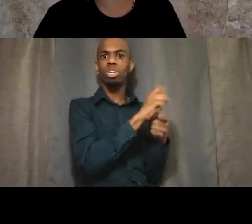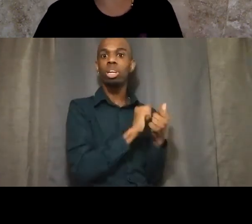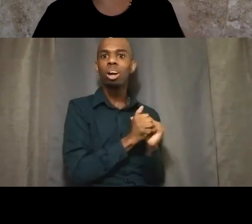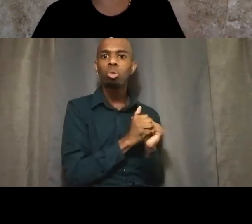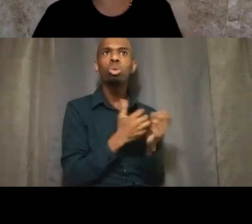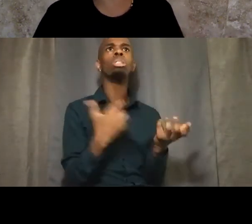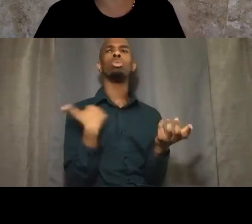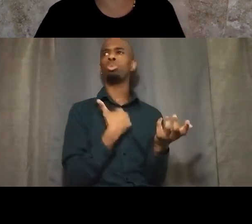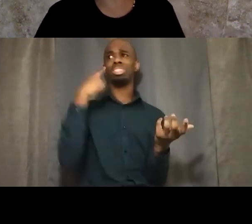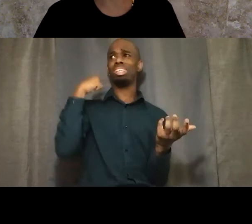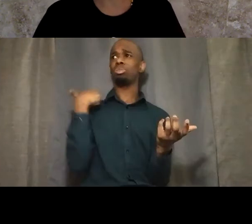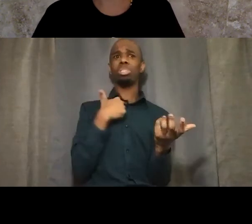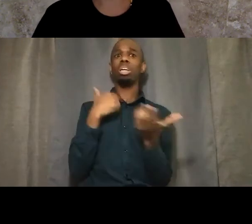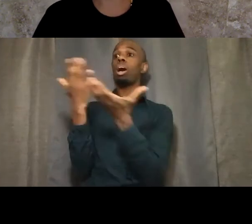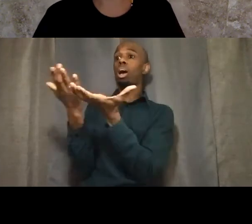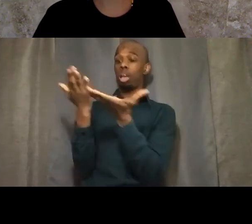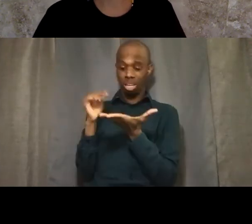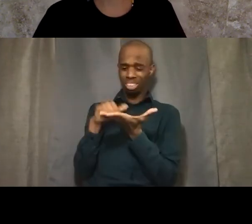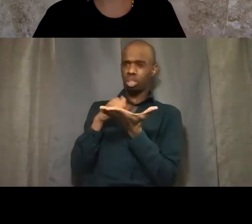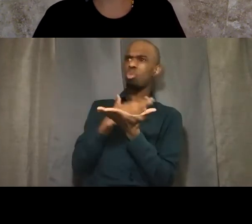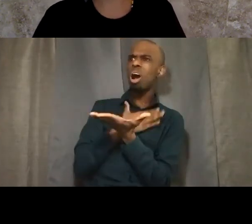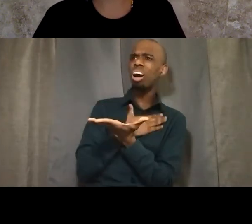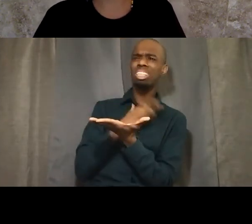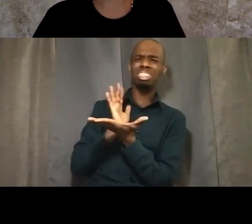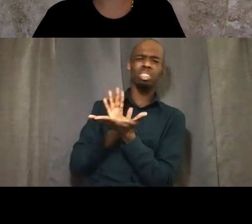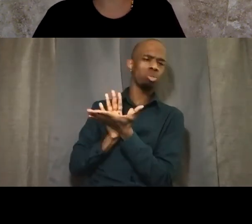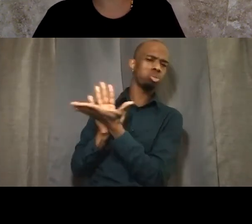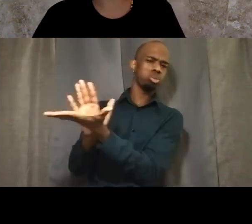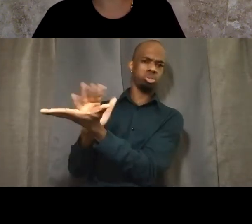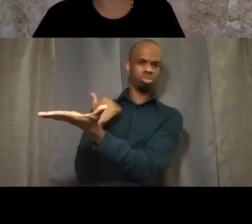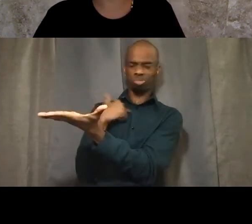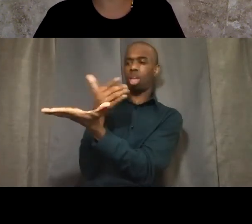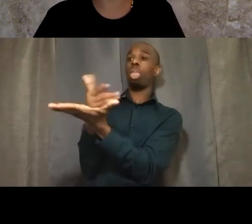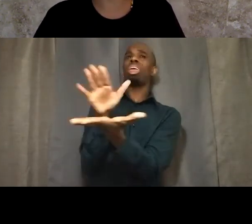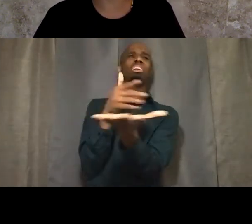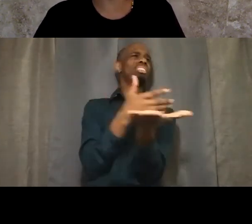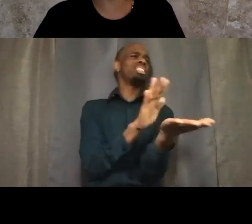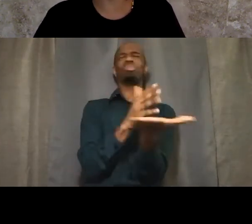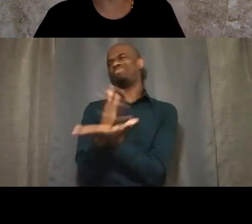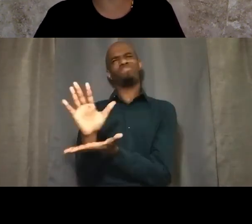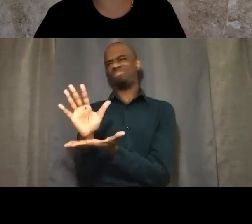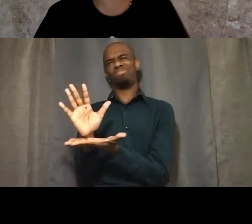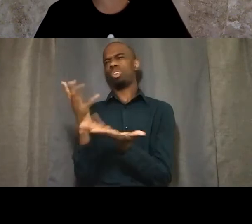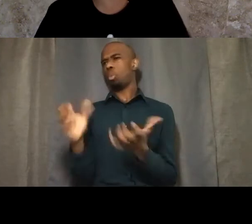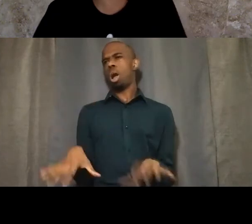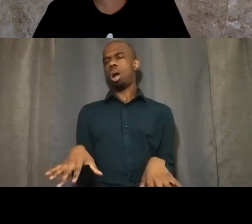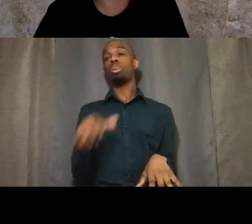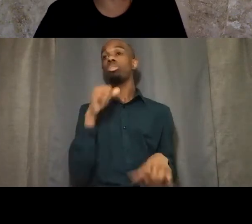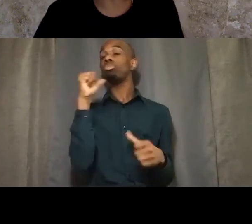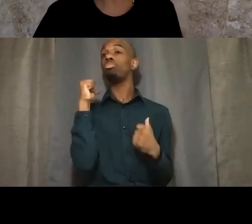And so I'm grateful for new organizations like the Nap Ministry, right. We're deserving of rest.